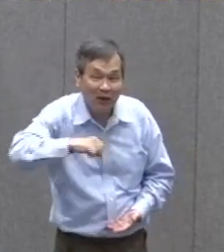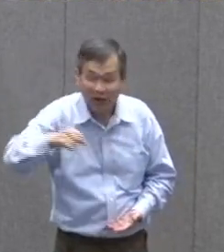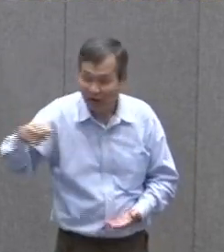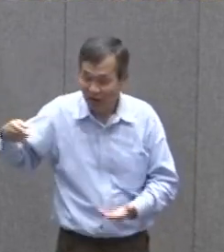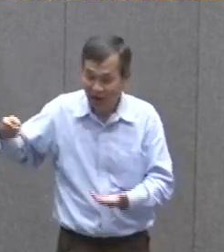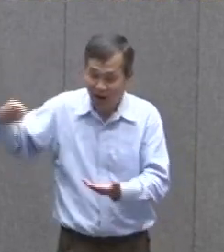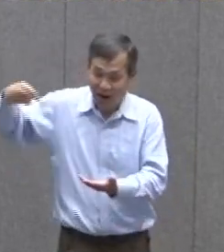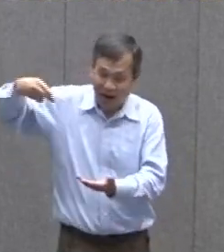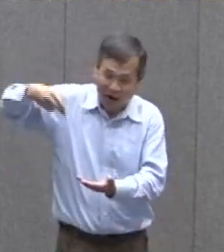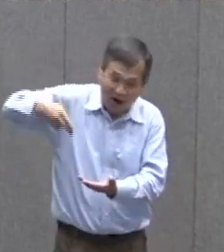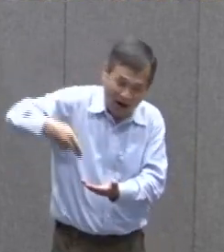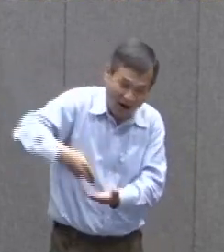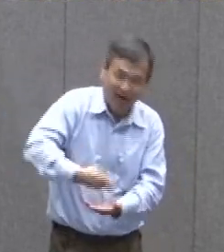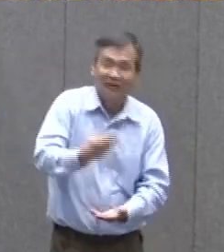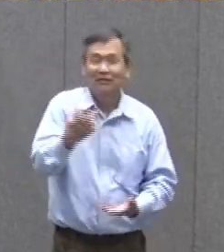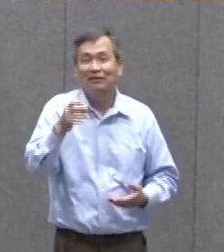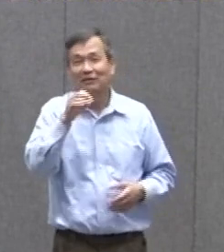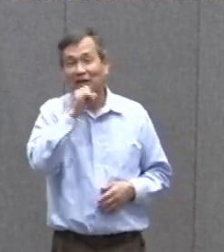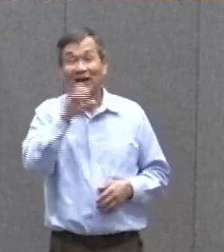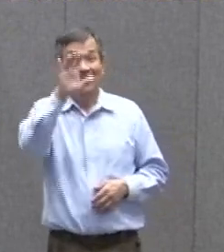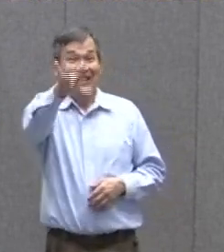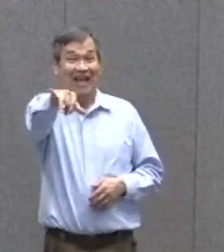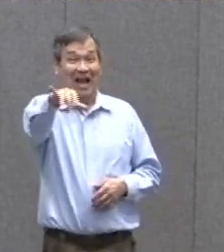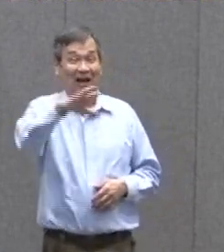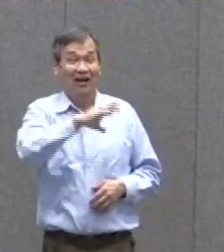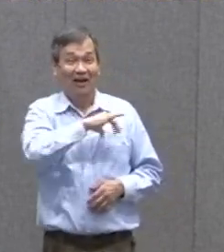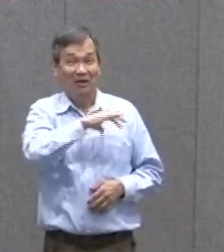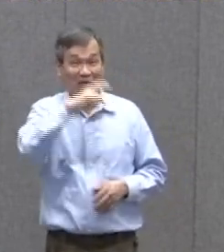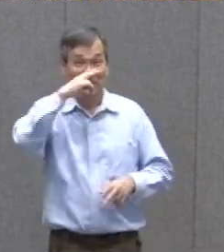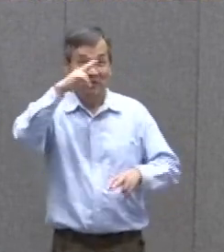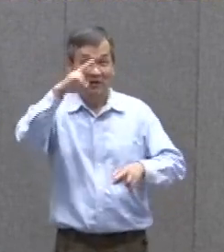Oh, man, I think that that would be so much fun